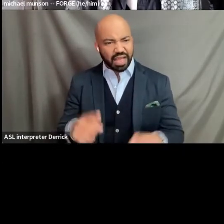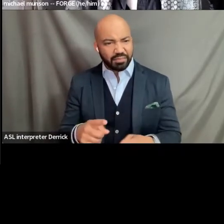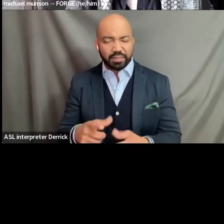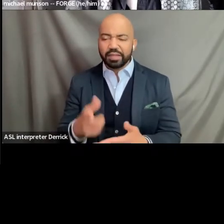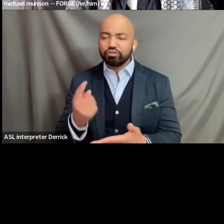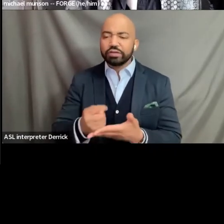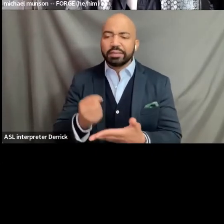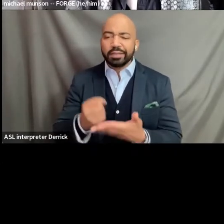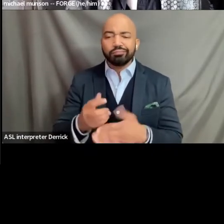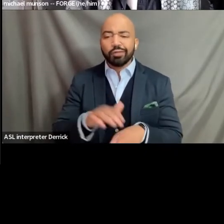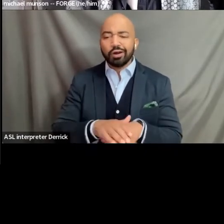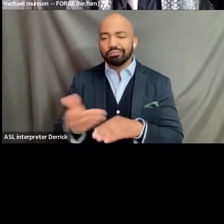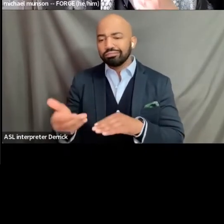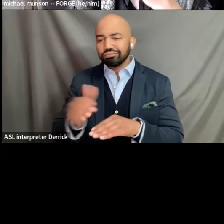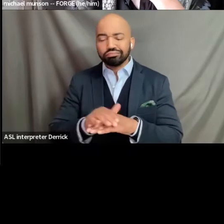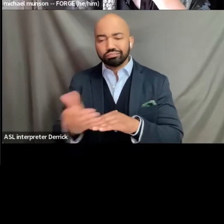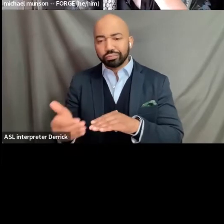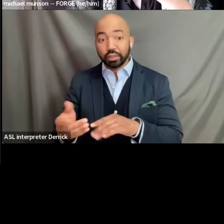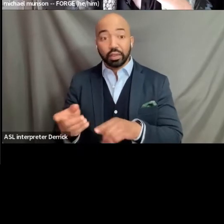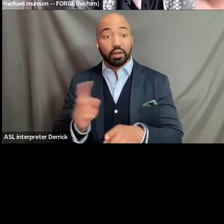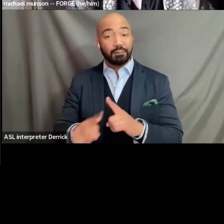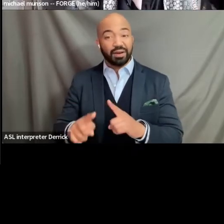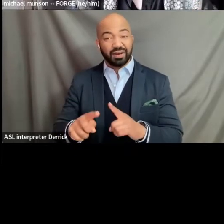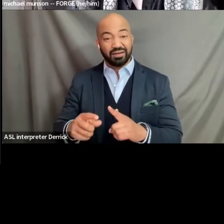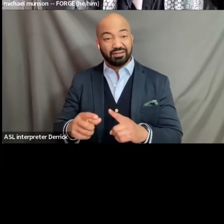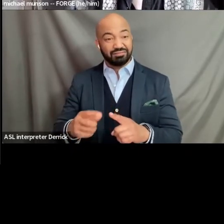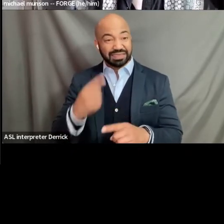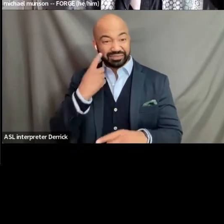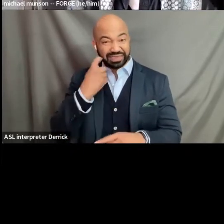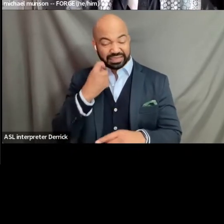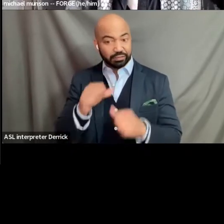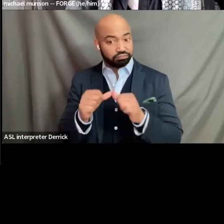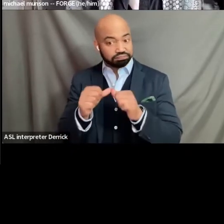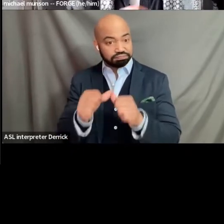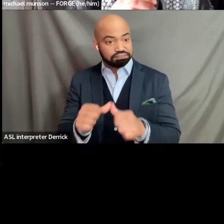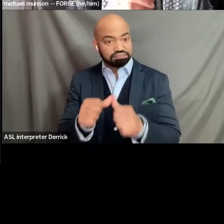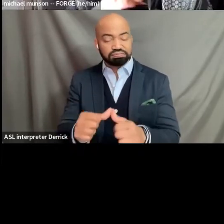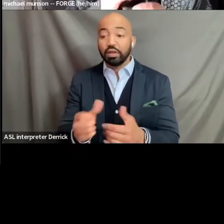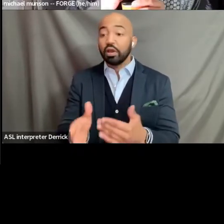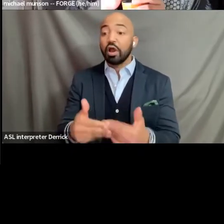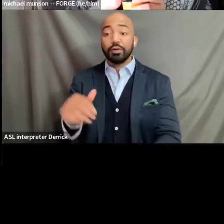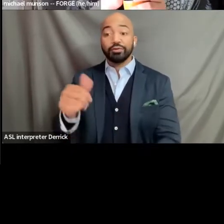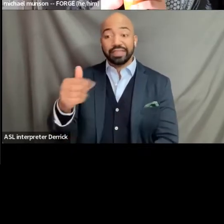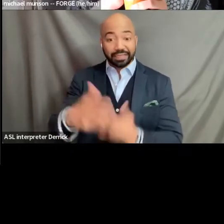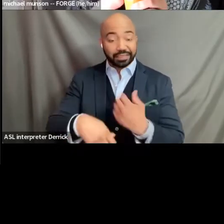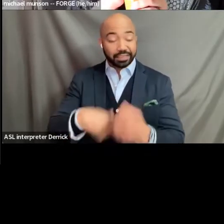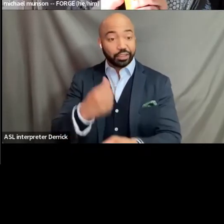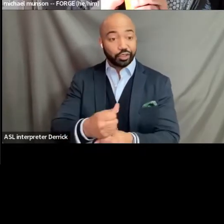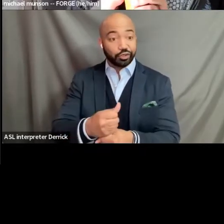but recently it's been the longest stretch. It's been almost 10 years now since I've been on treatment